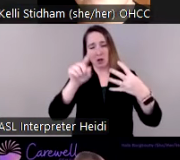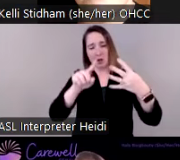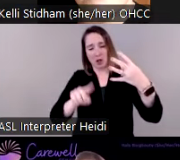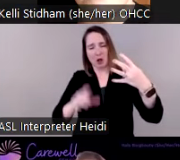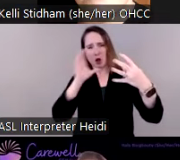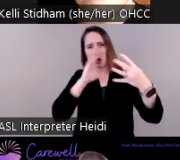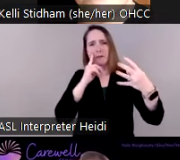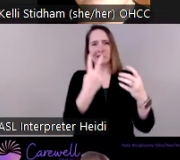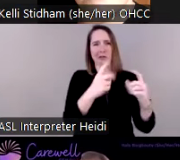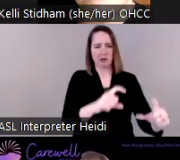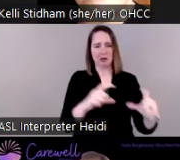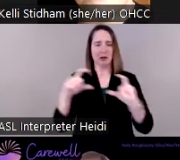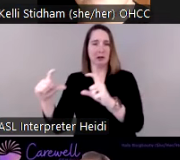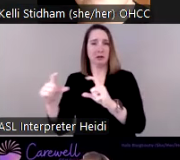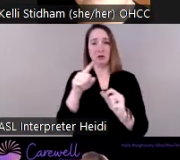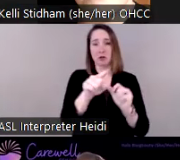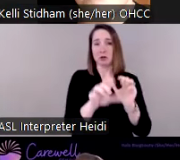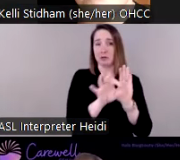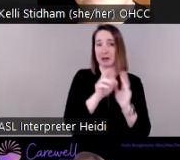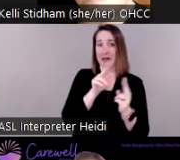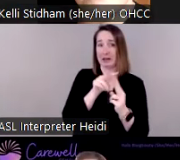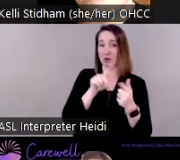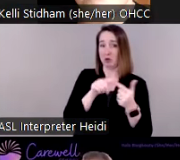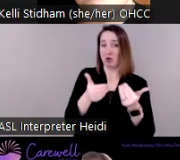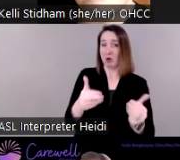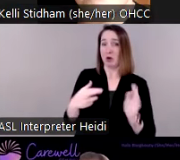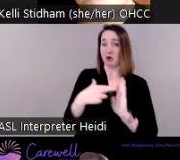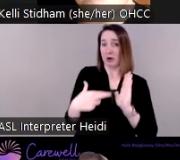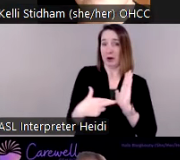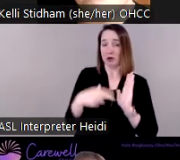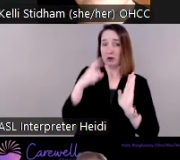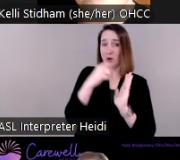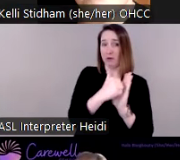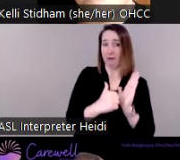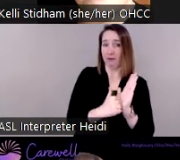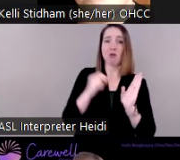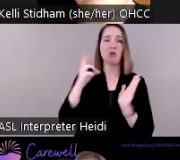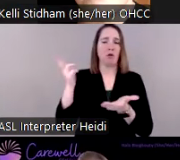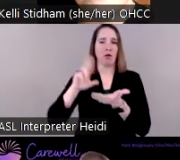boxes. You want to choose either to